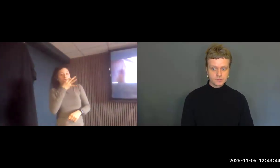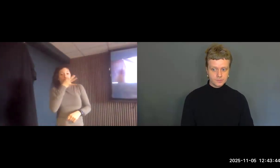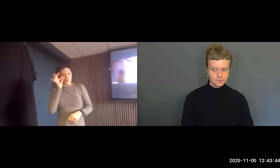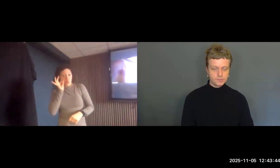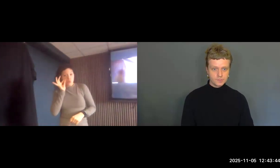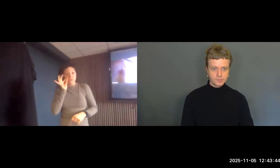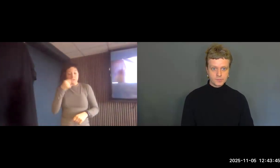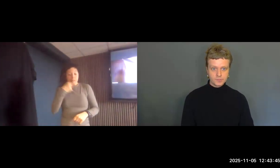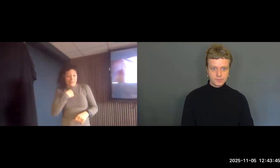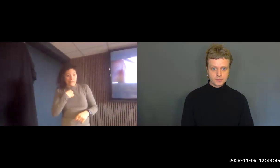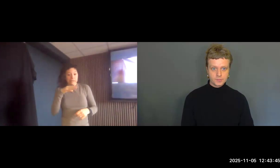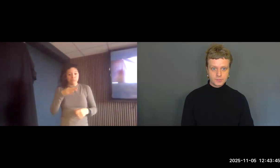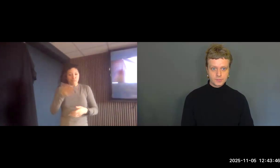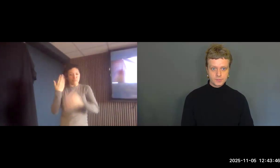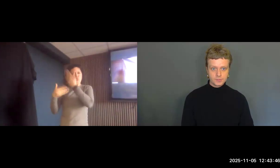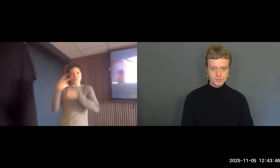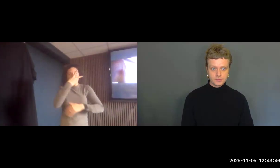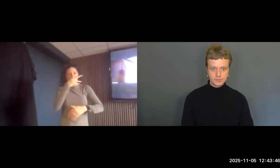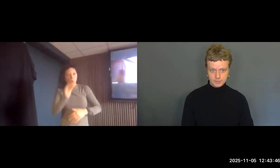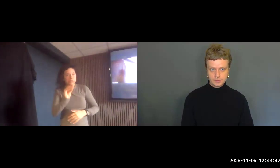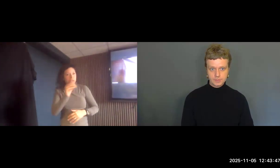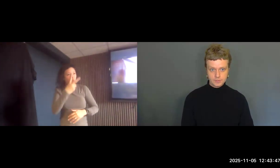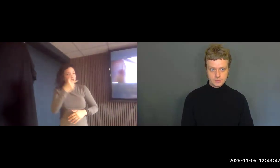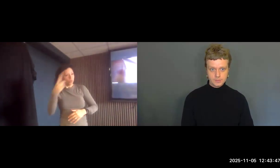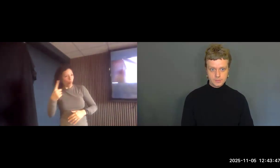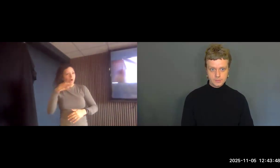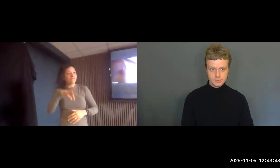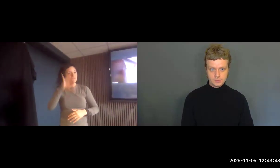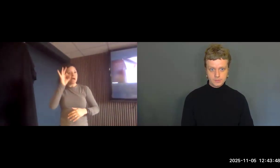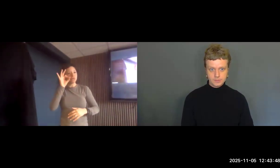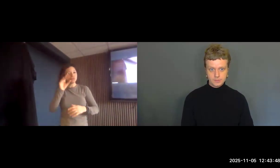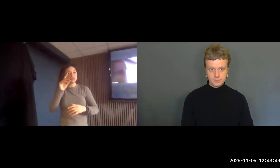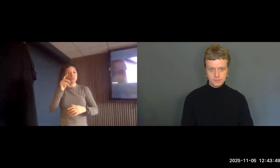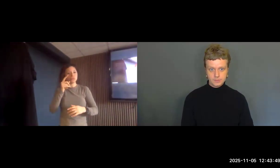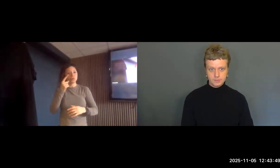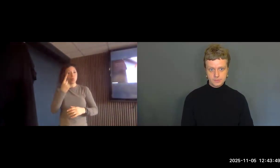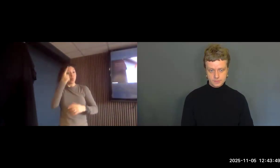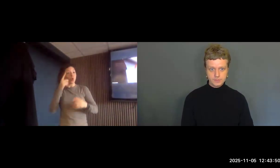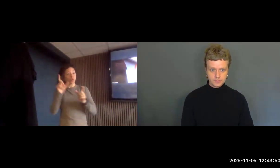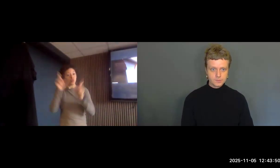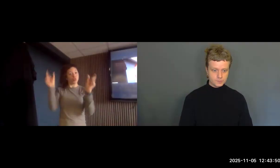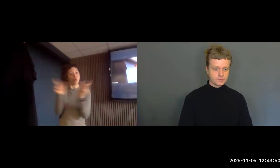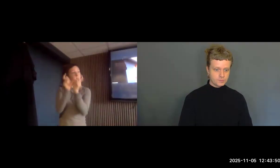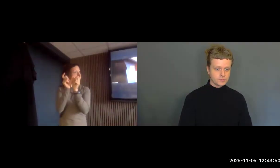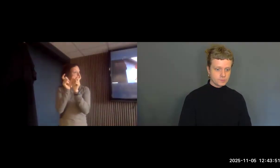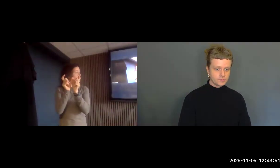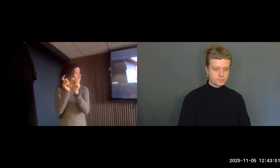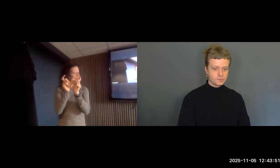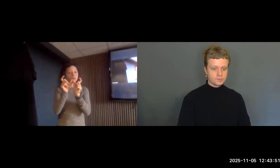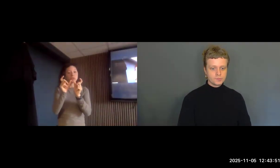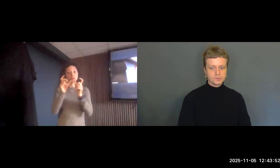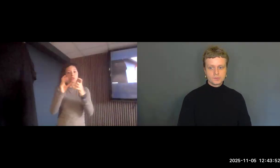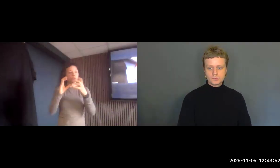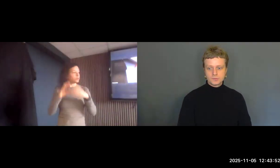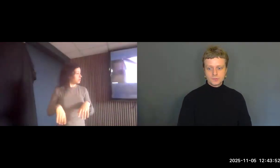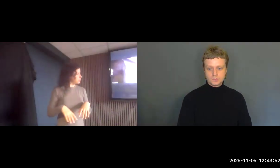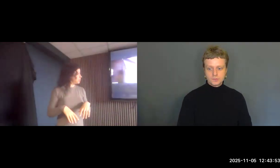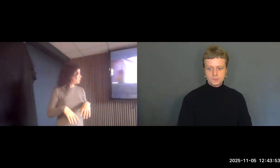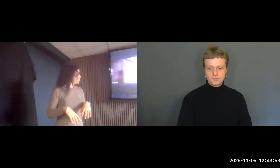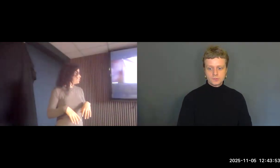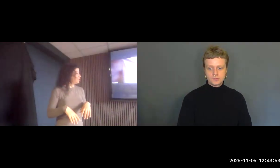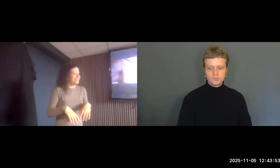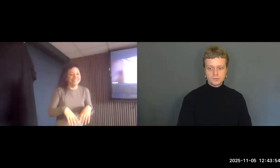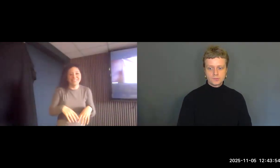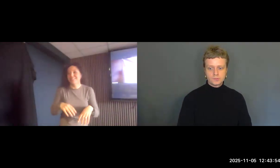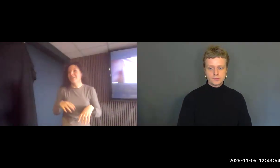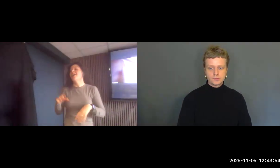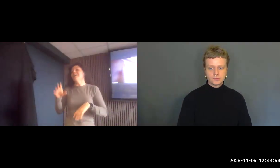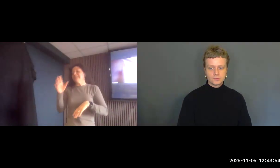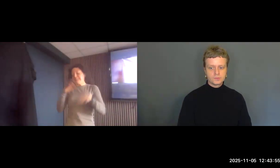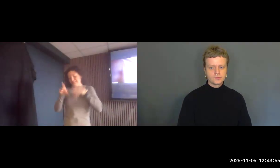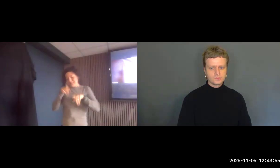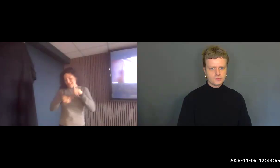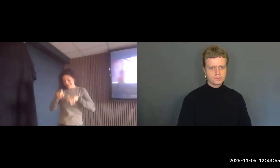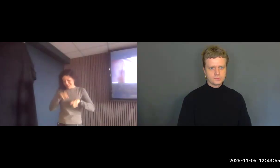I'll sign, yep. So, Me and Rose, when we started researching 2021, we did find a compound.